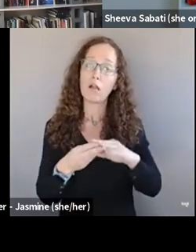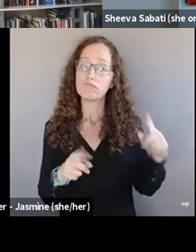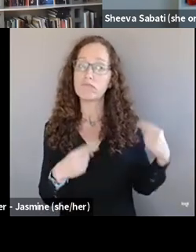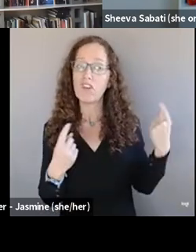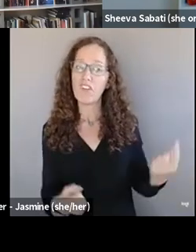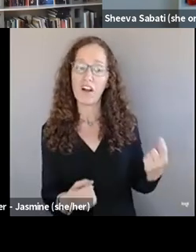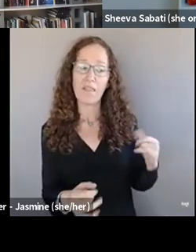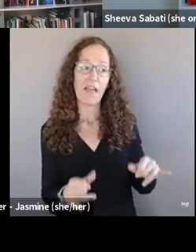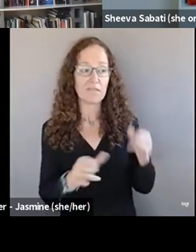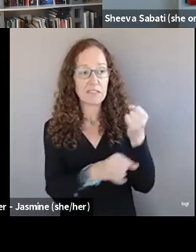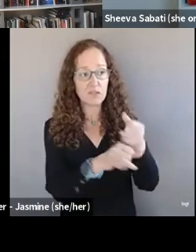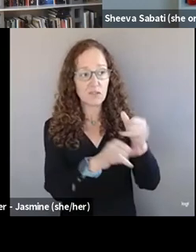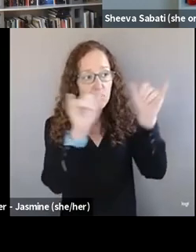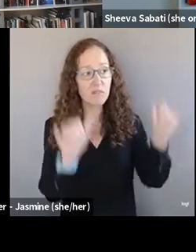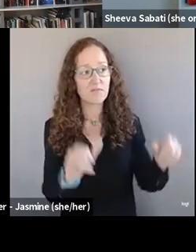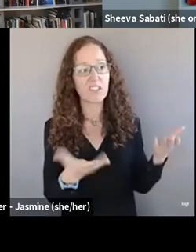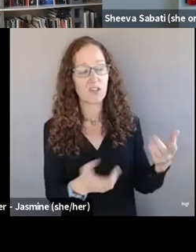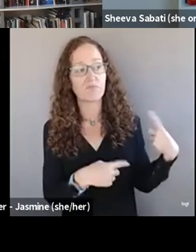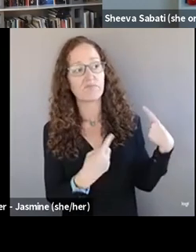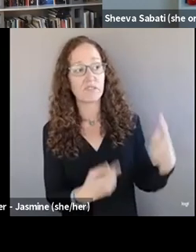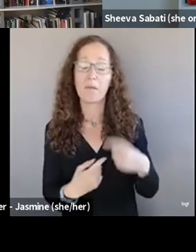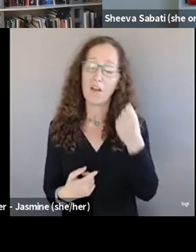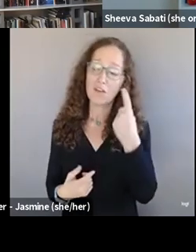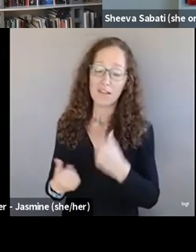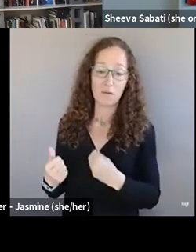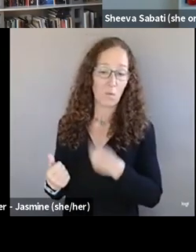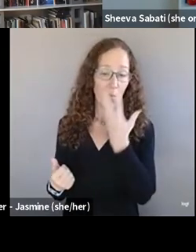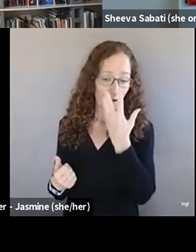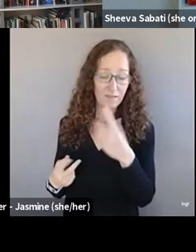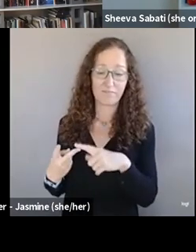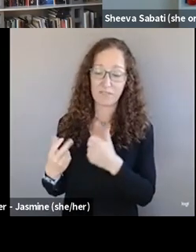implosive and evasive, white supremacy is a relatively young